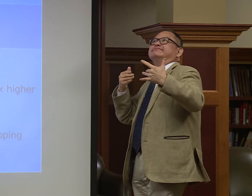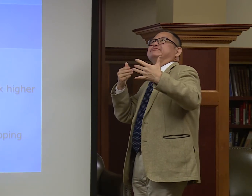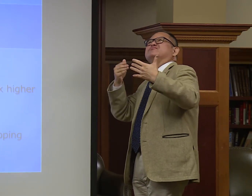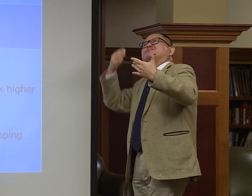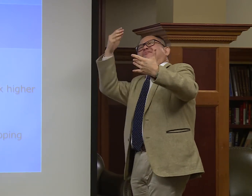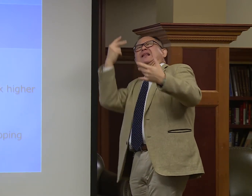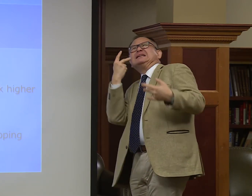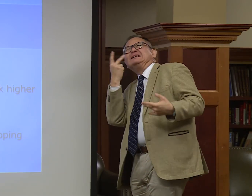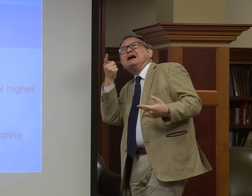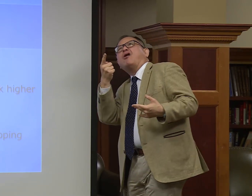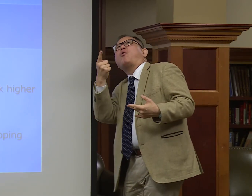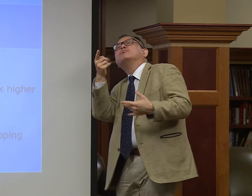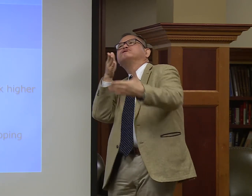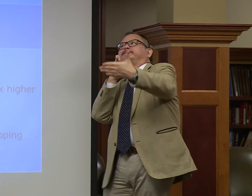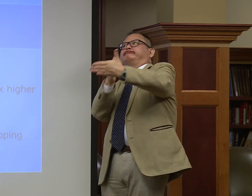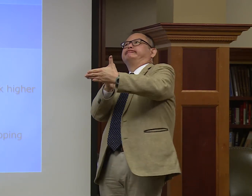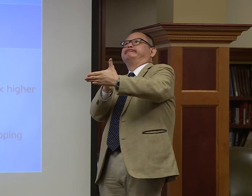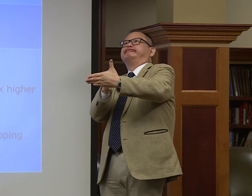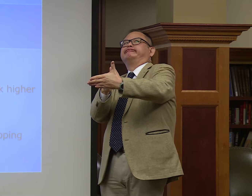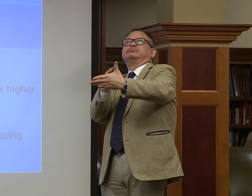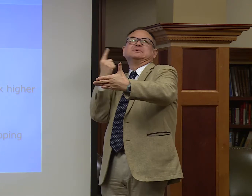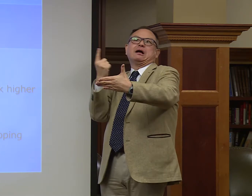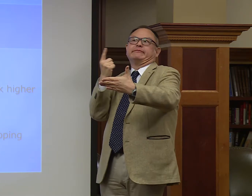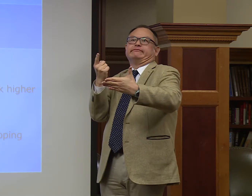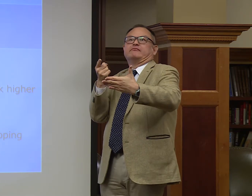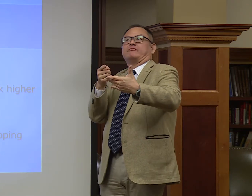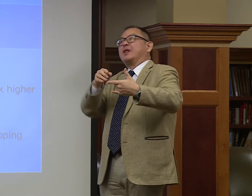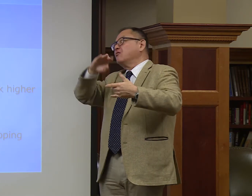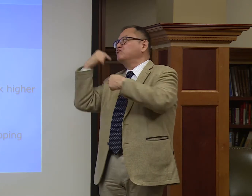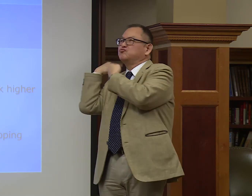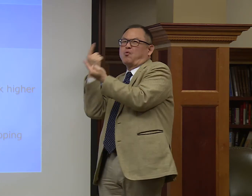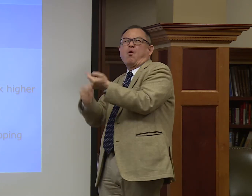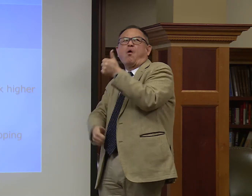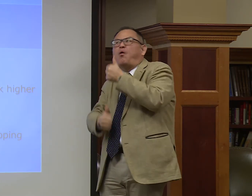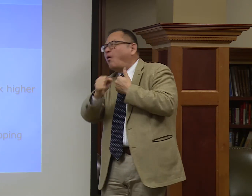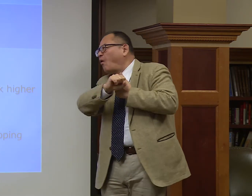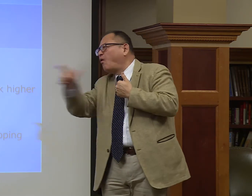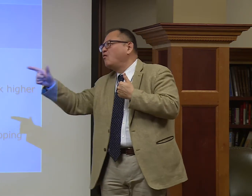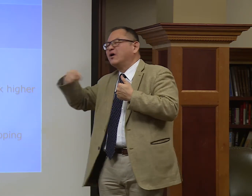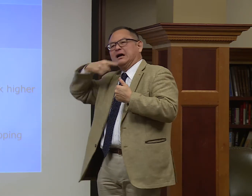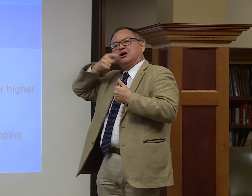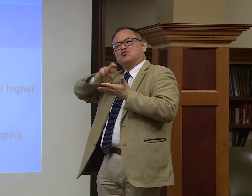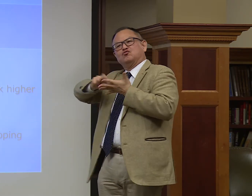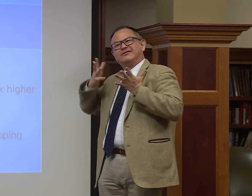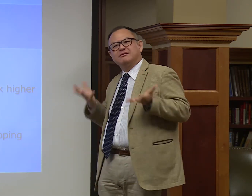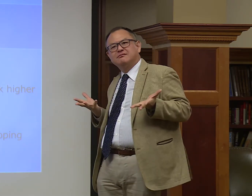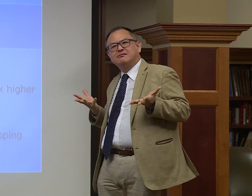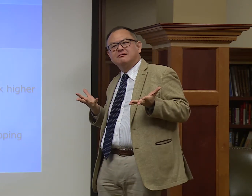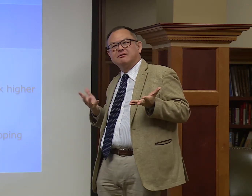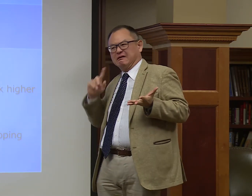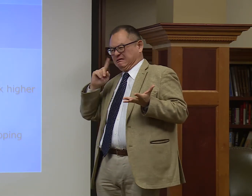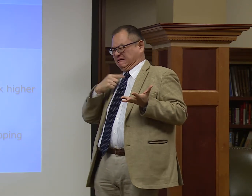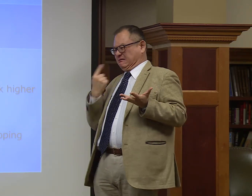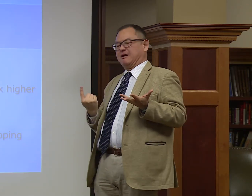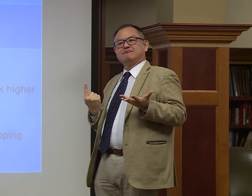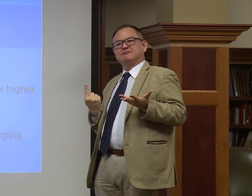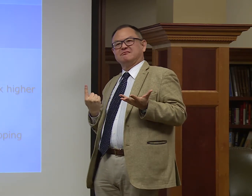And if I face barriers-- you know, for example, all hearing researchers that I run into